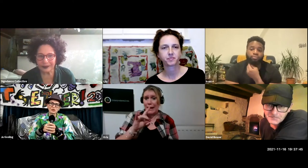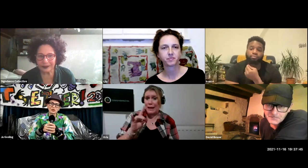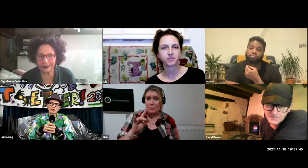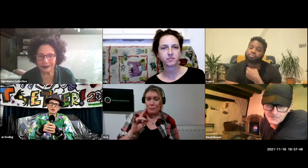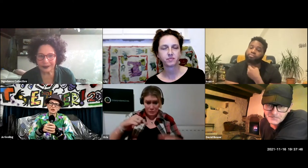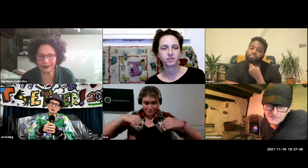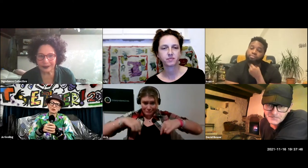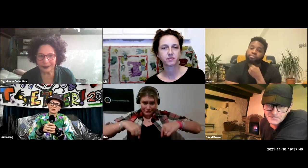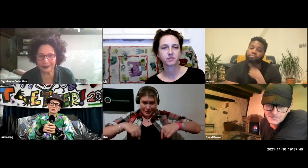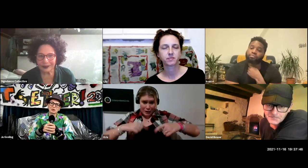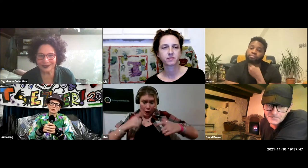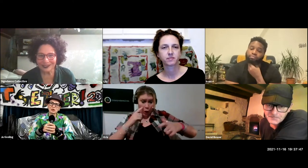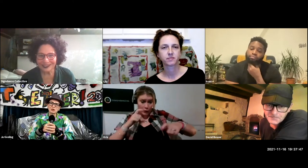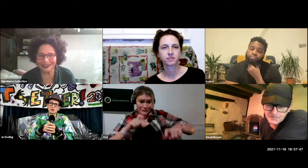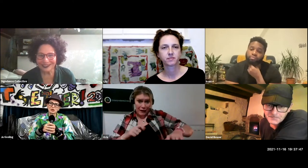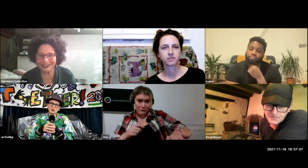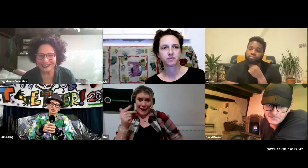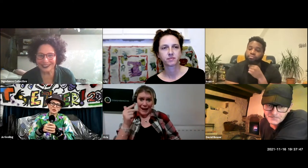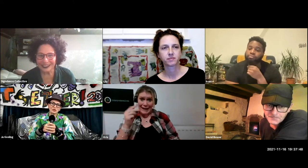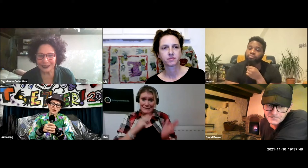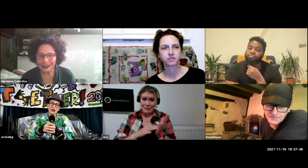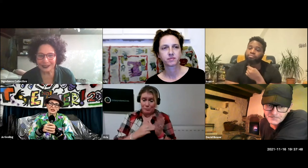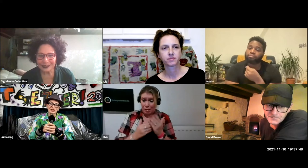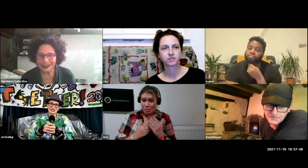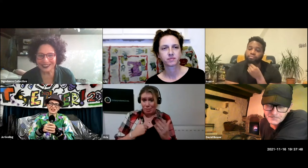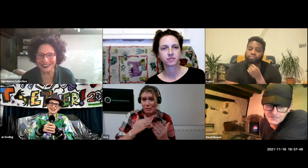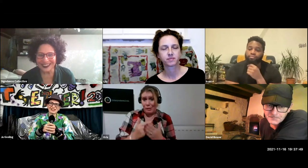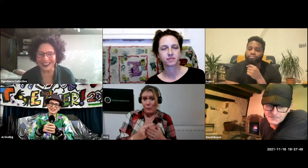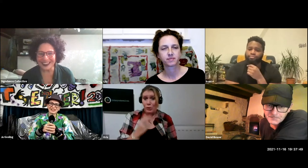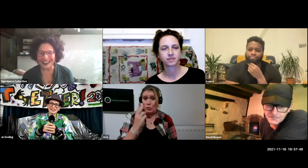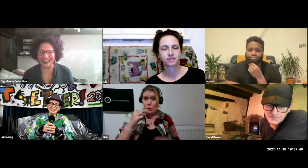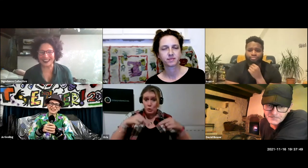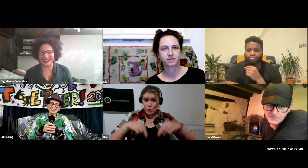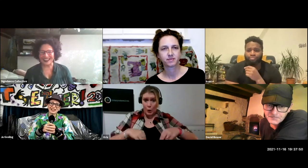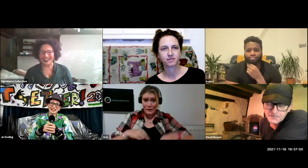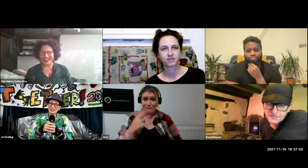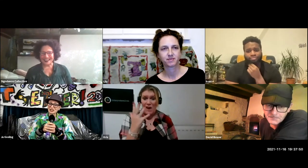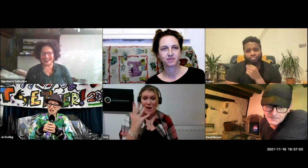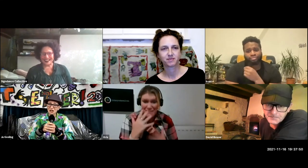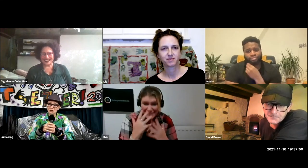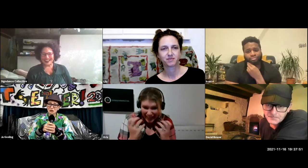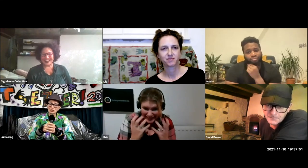bit more about the flute playing and the music, we have seen you perform in East